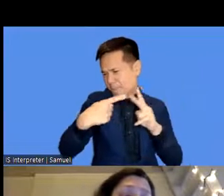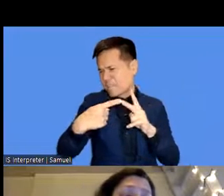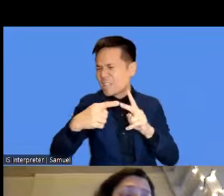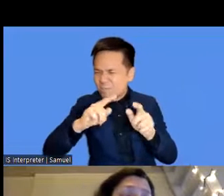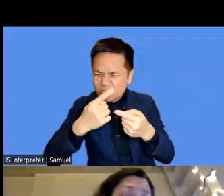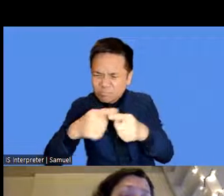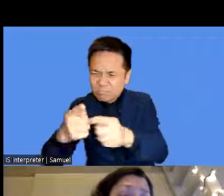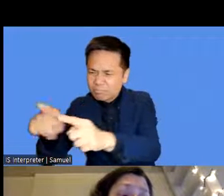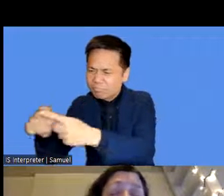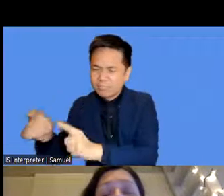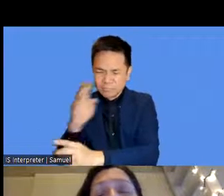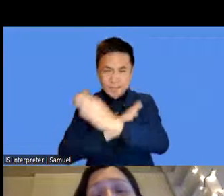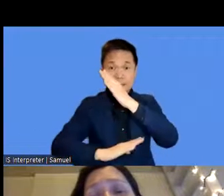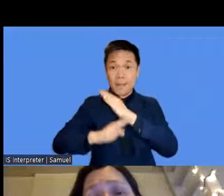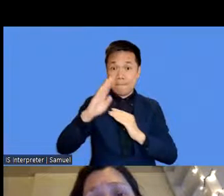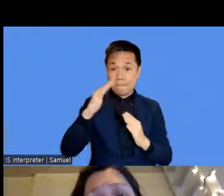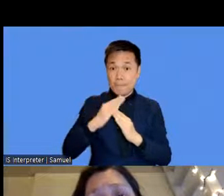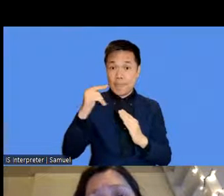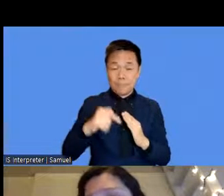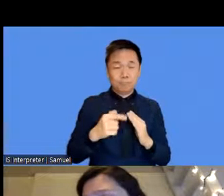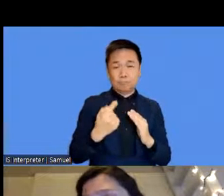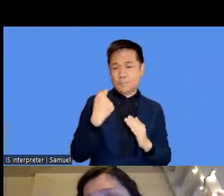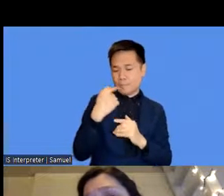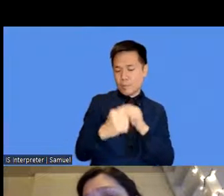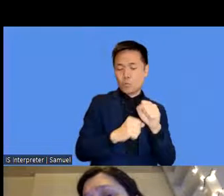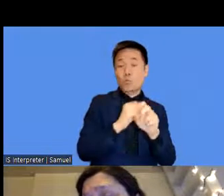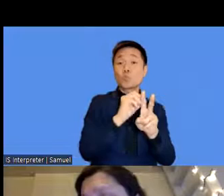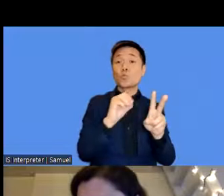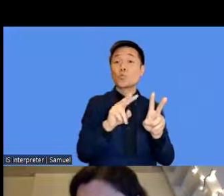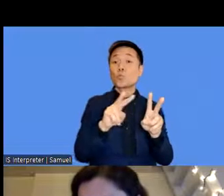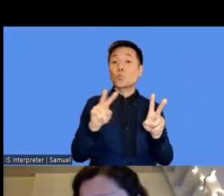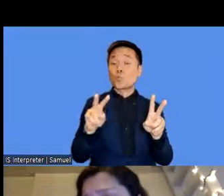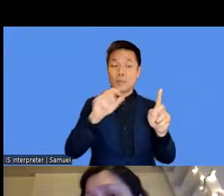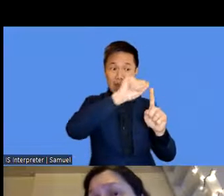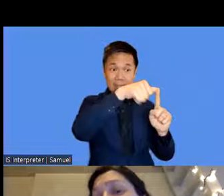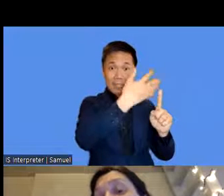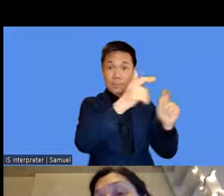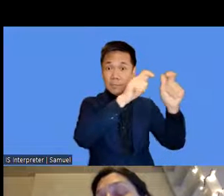But the SDGs report from 2022 indicates that there are only two indicators that actually